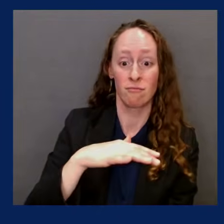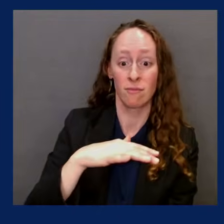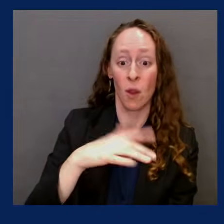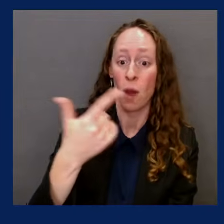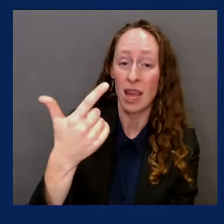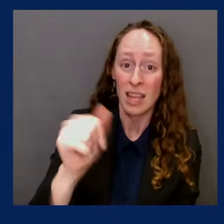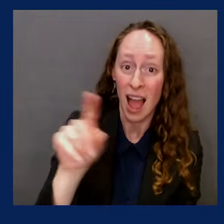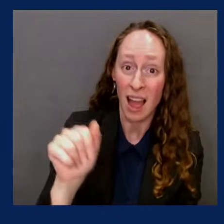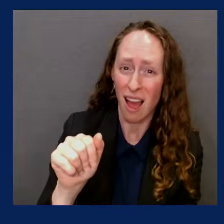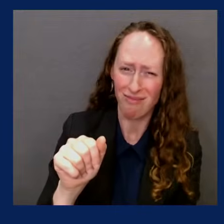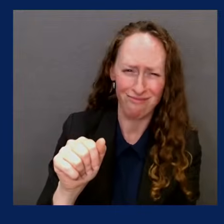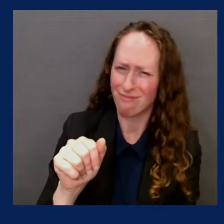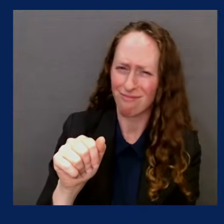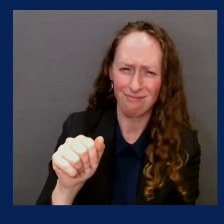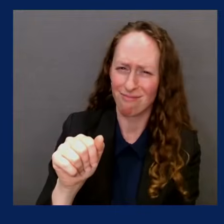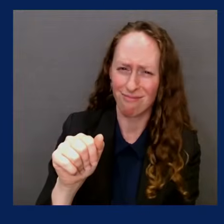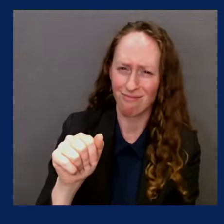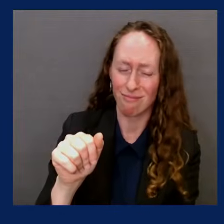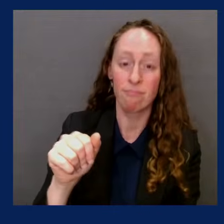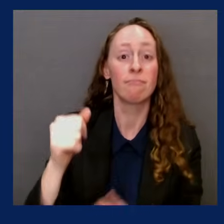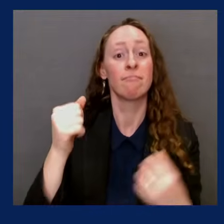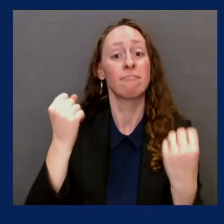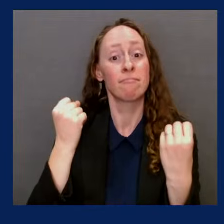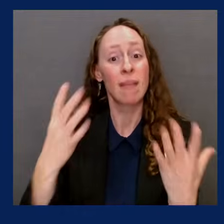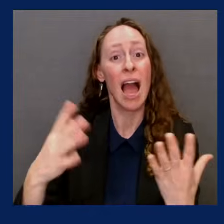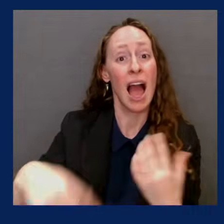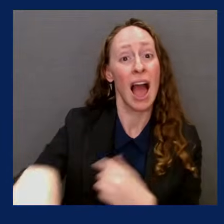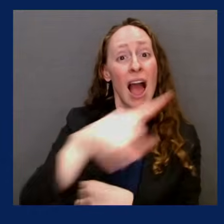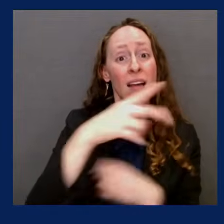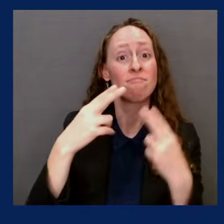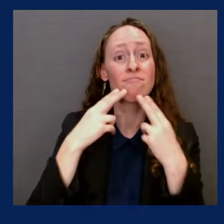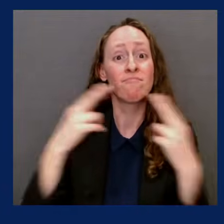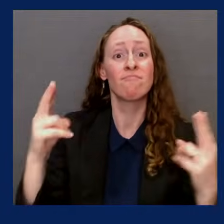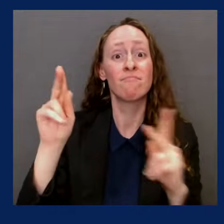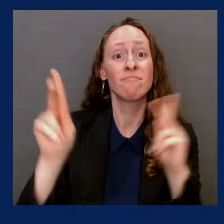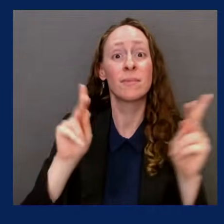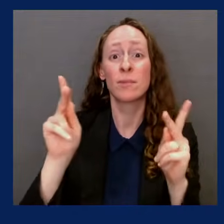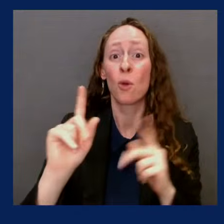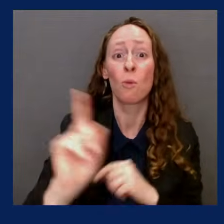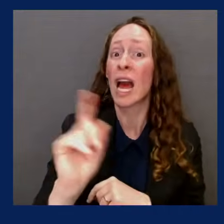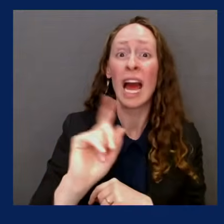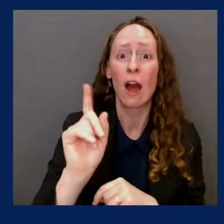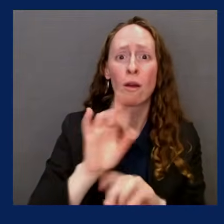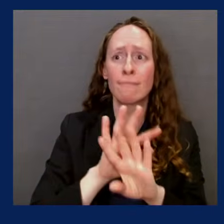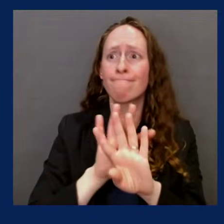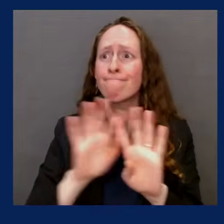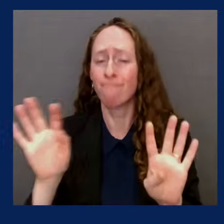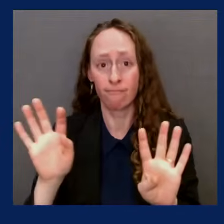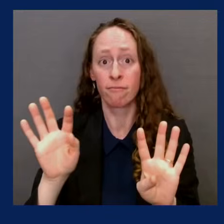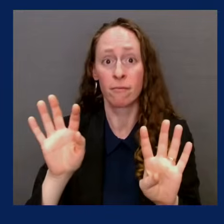and it's despicable and, not surprisingly, cowardly as well. This also puts an added burden on Israel